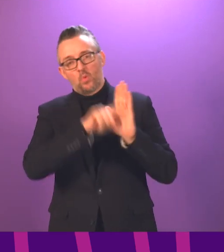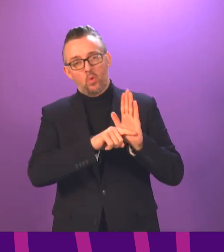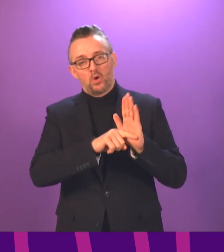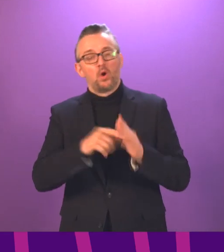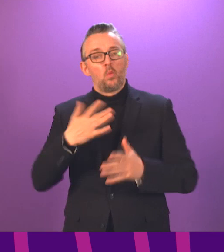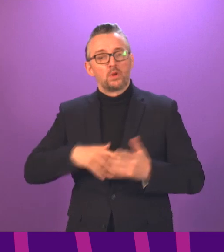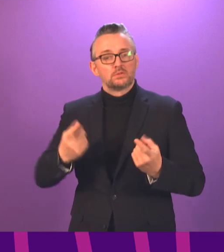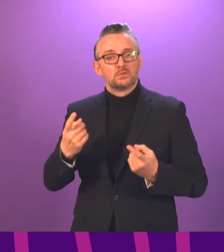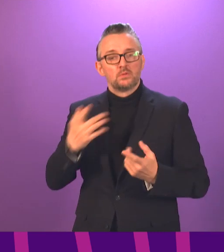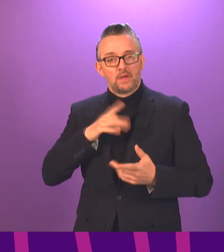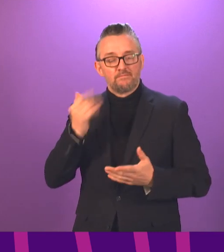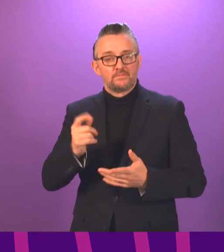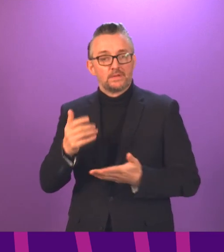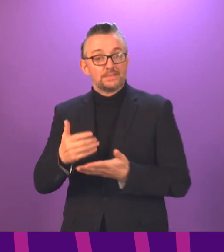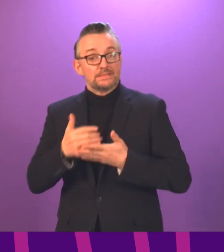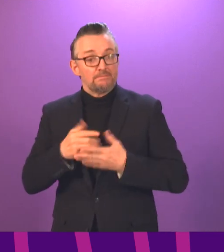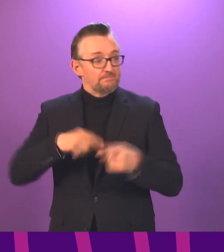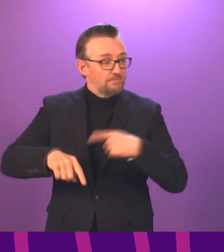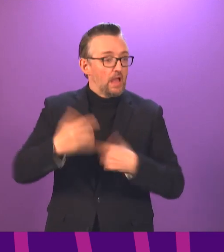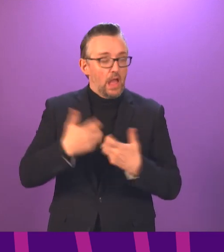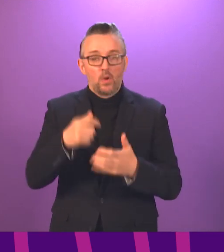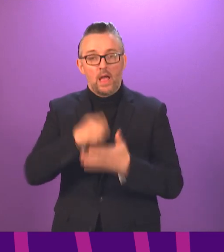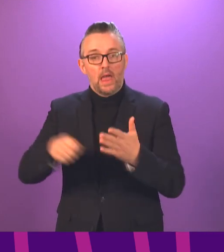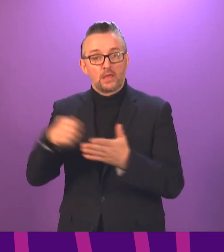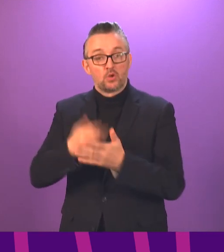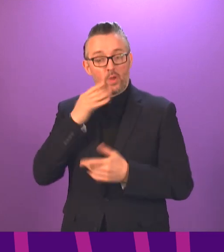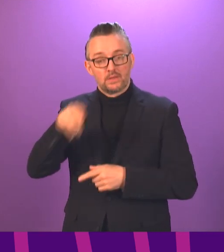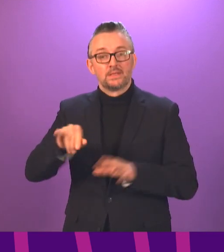ensure the safe holding of the Scottish Parliament election on 6 May 2021. I am